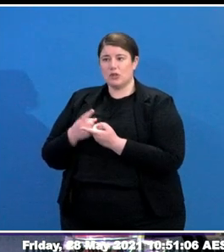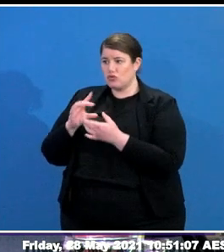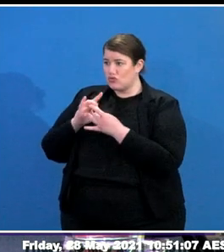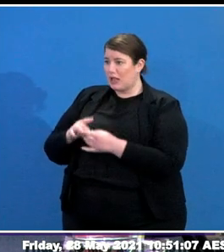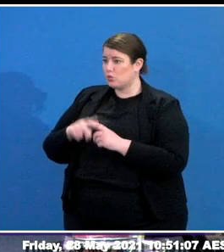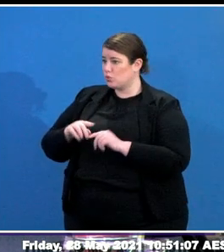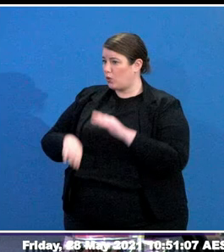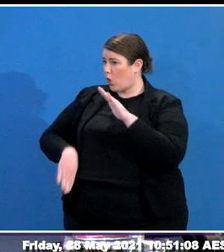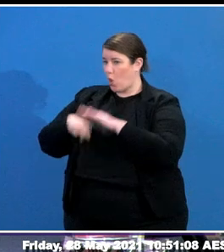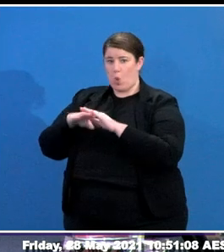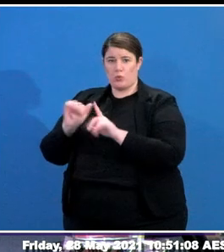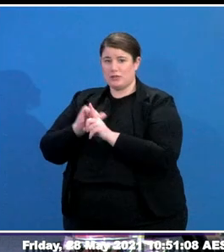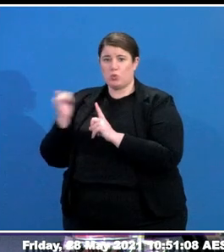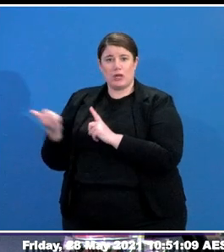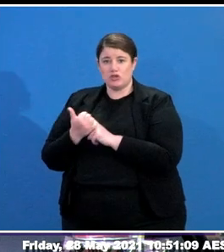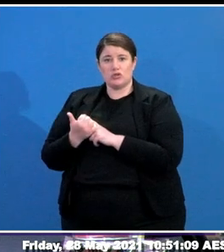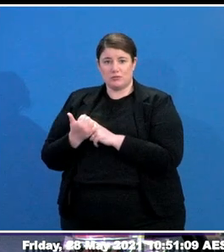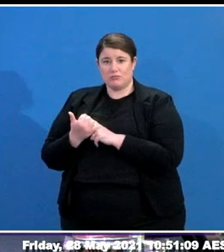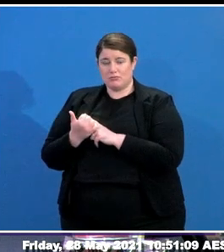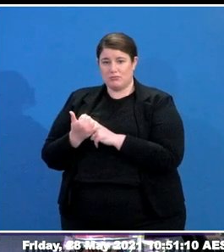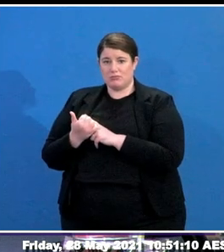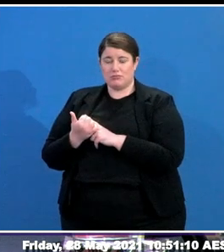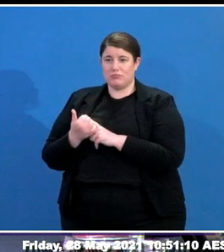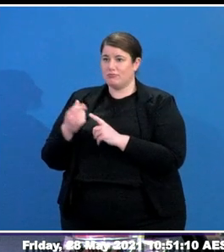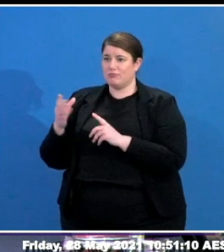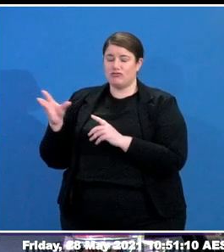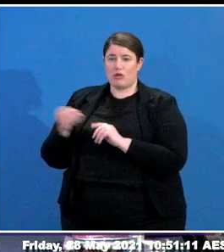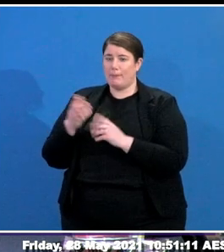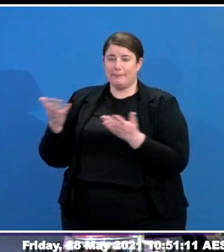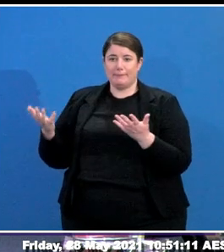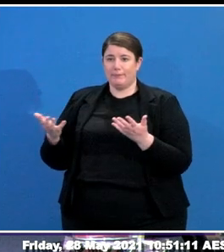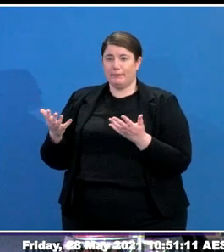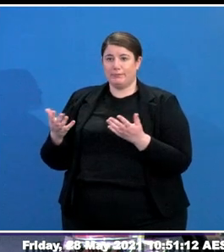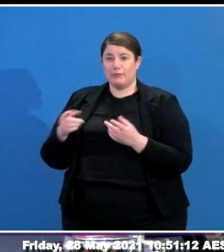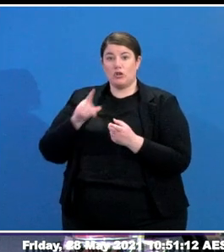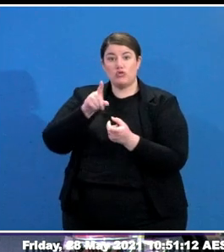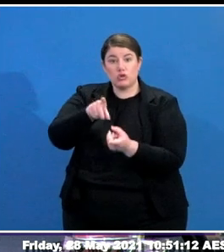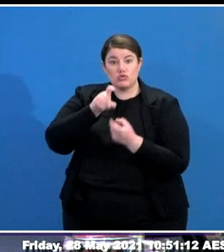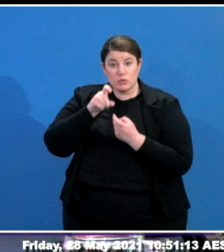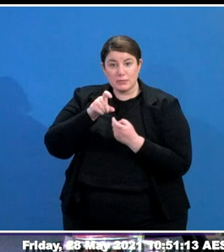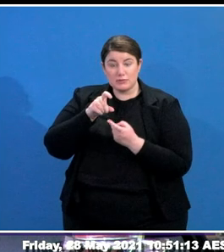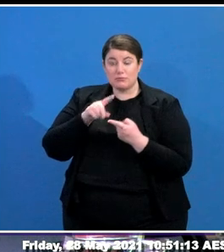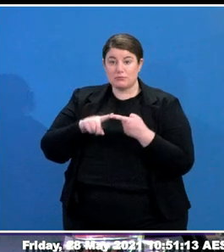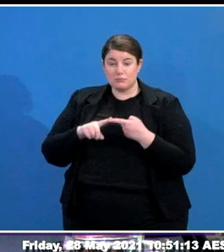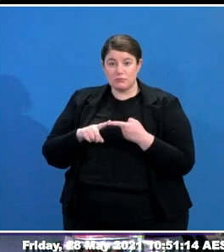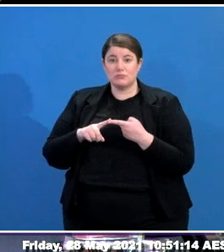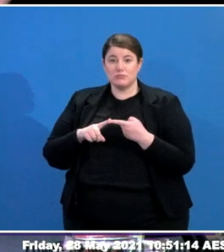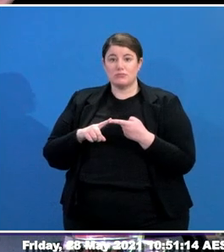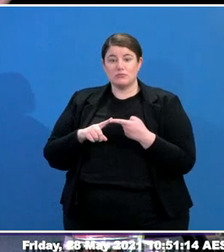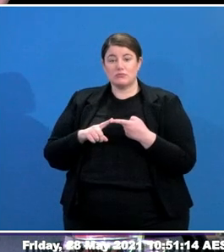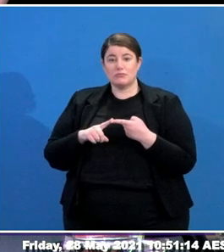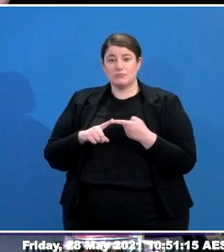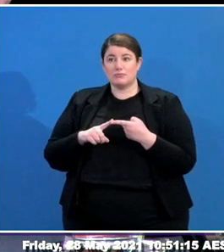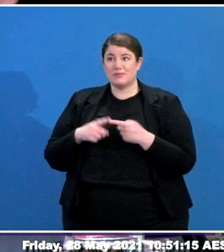situation which goes through to the recruitment, one --- yeah, goes back to,